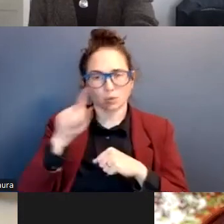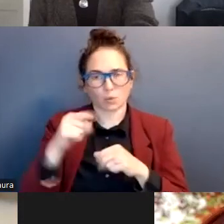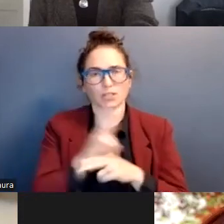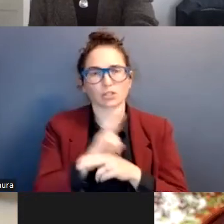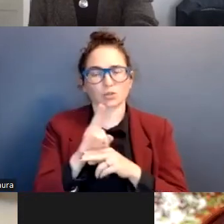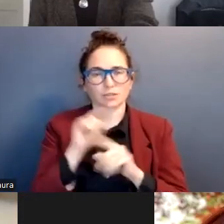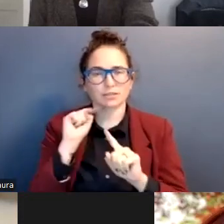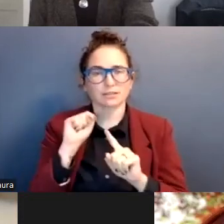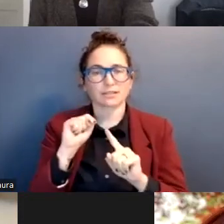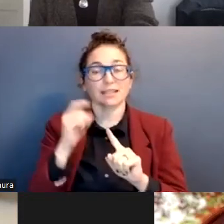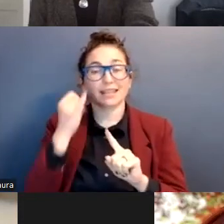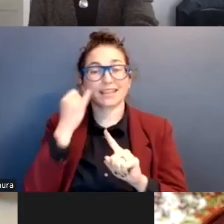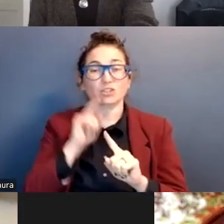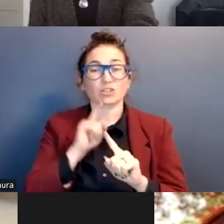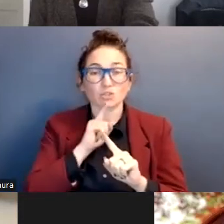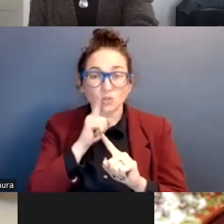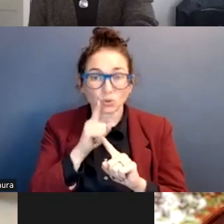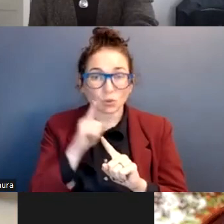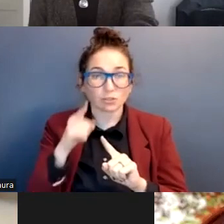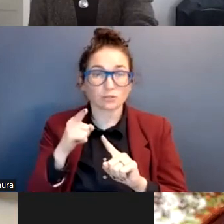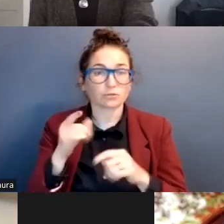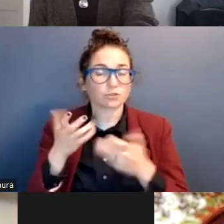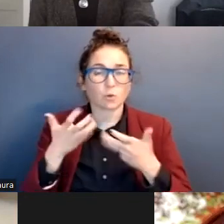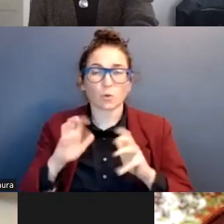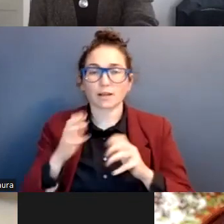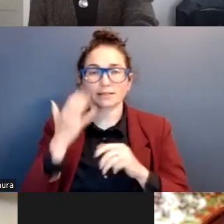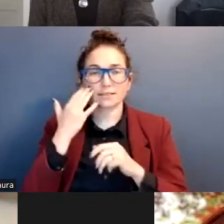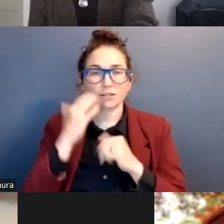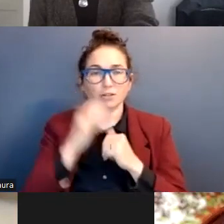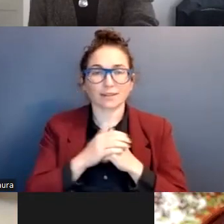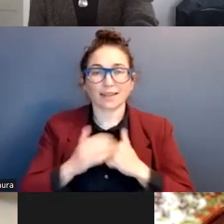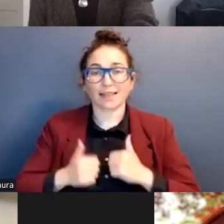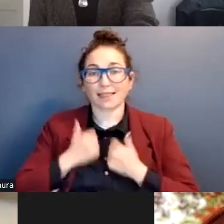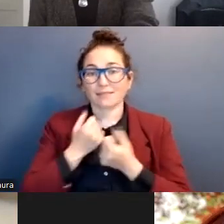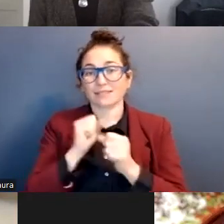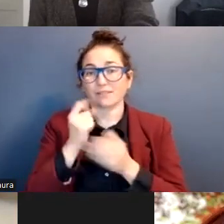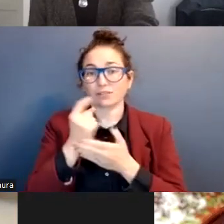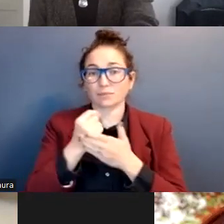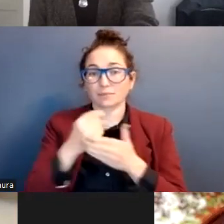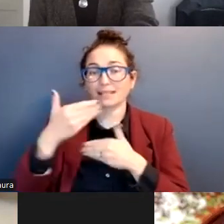doctors thought it best to only use polls. If you're sure you don't want life sustaining